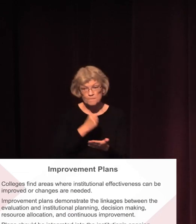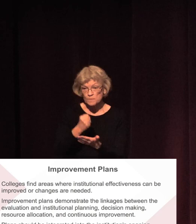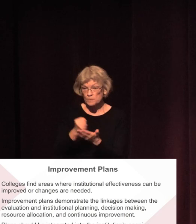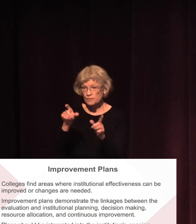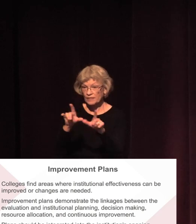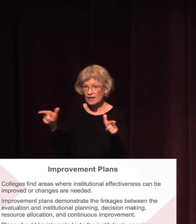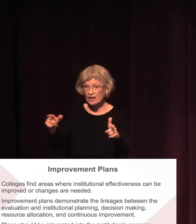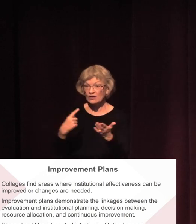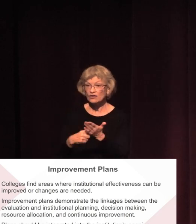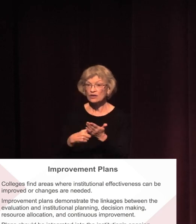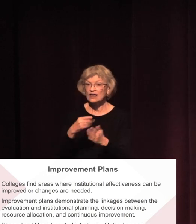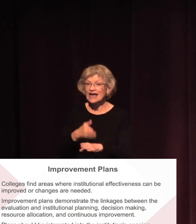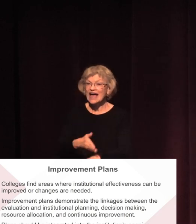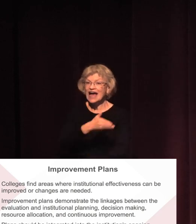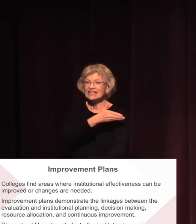could do better. In accreditation language, this is